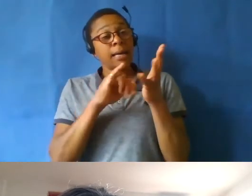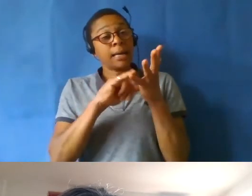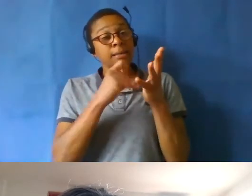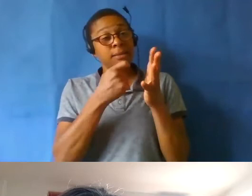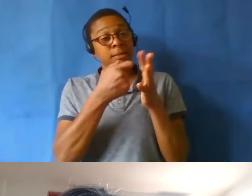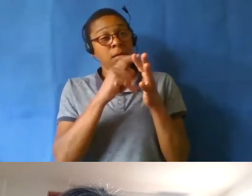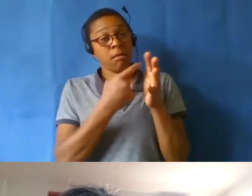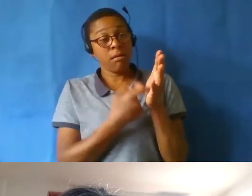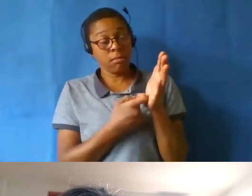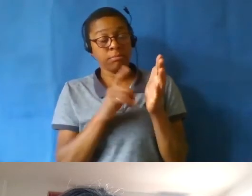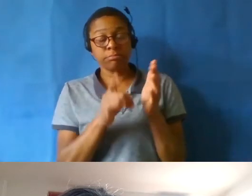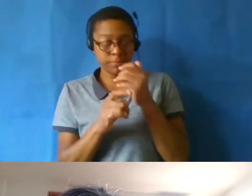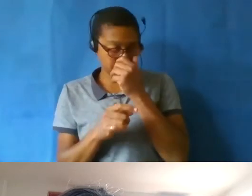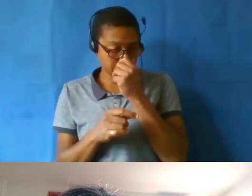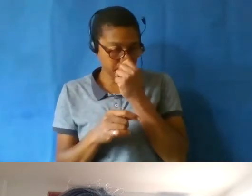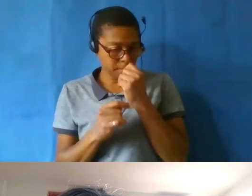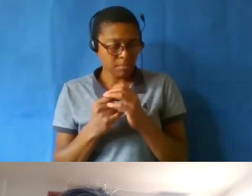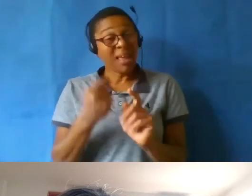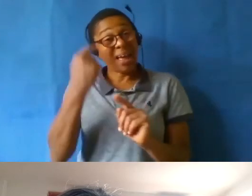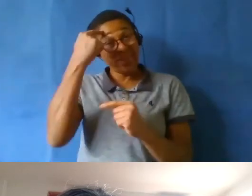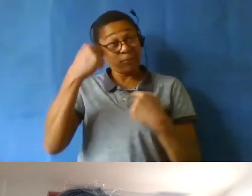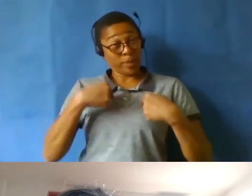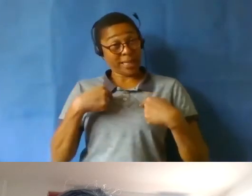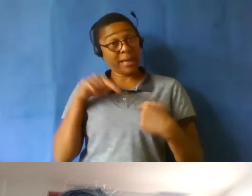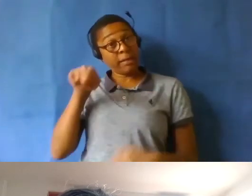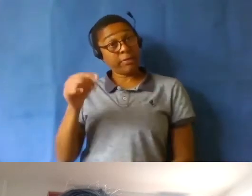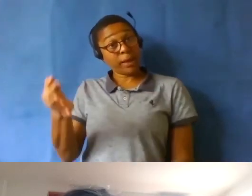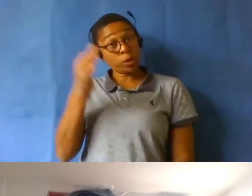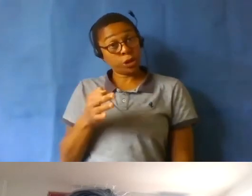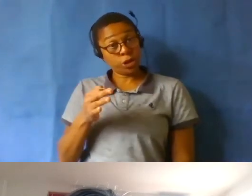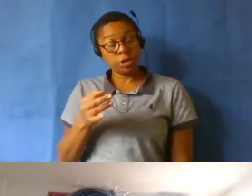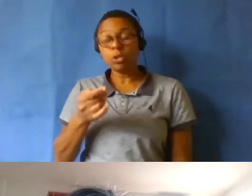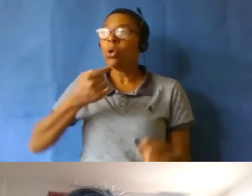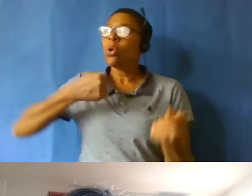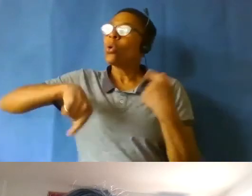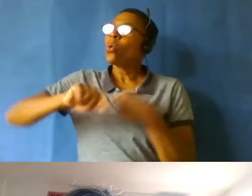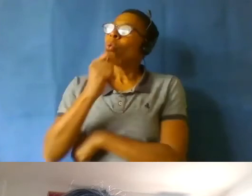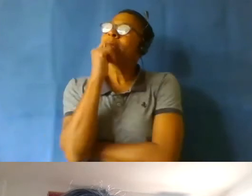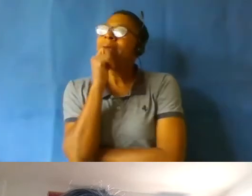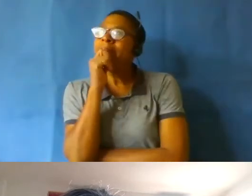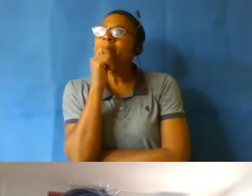about the ways in which we end up needing to or having to rely on medical